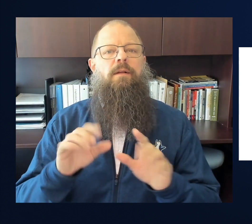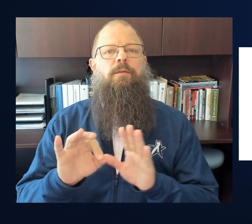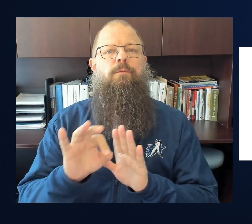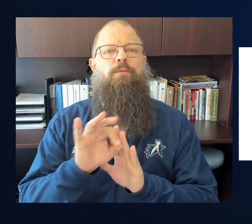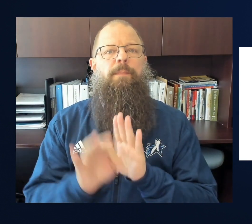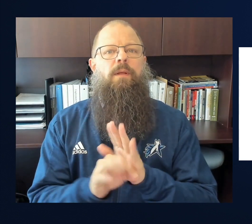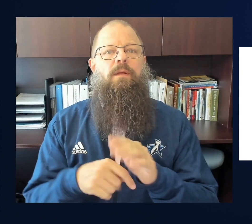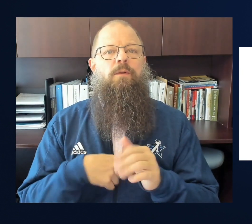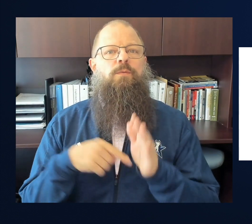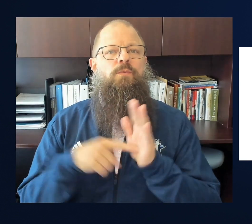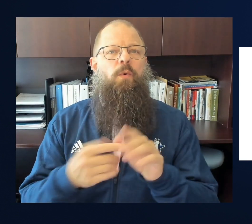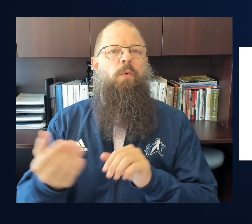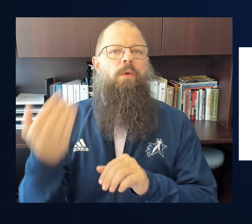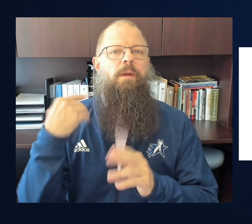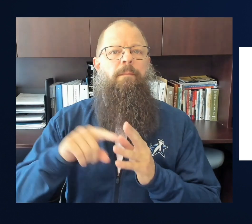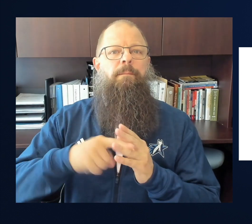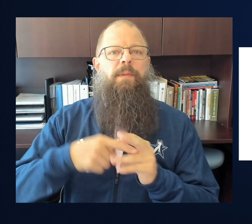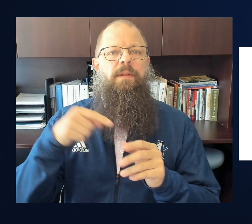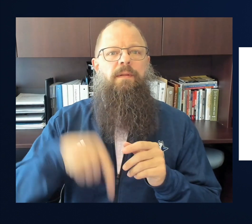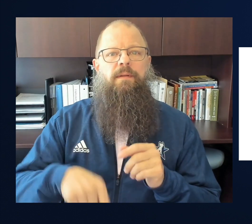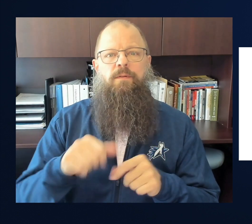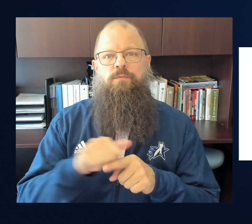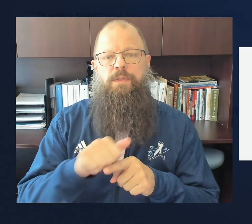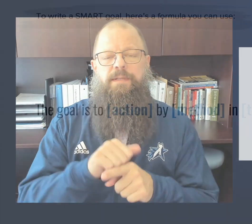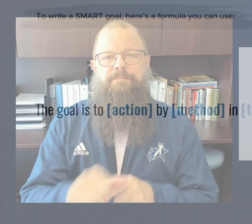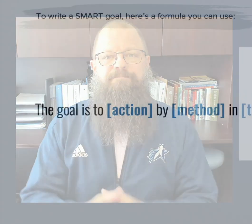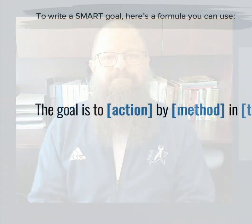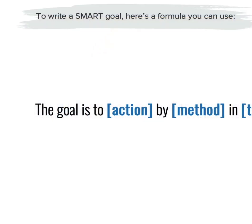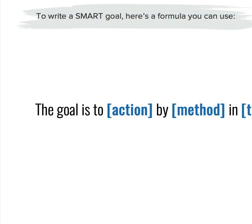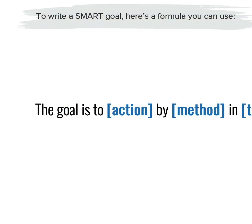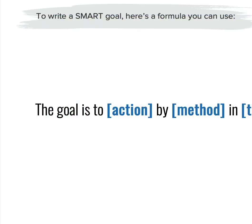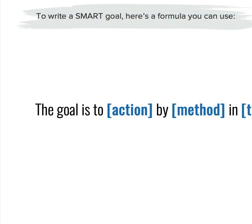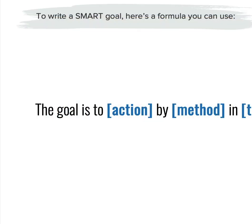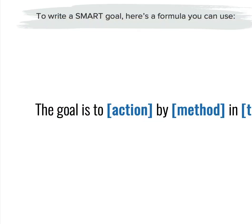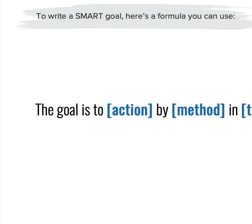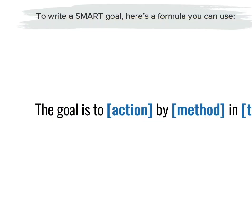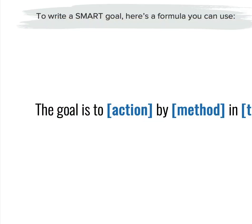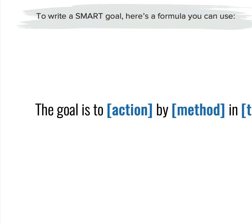I'd like to go back to that formula screen that I showed you at the beginning of this portion of the training.